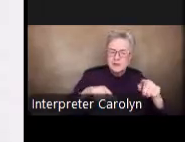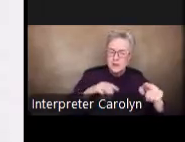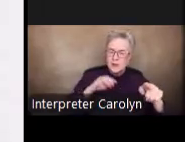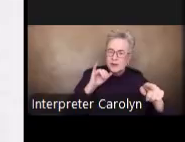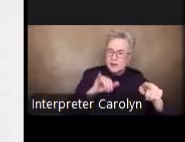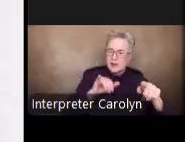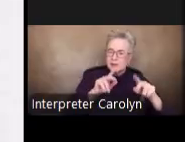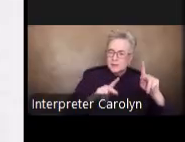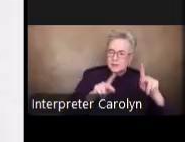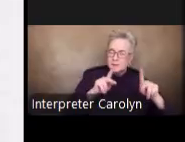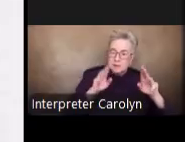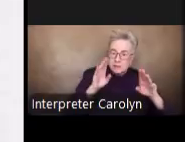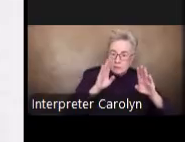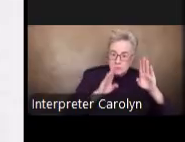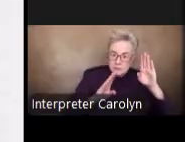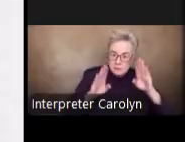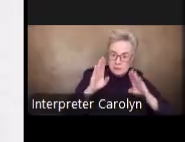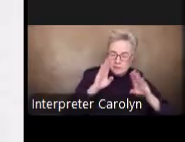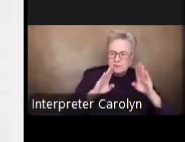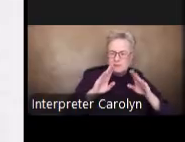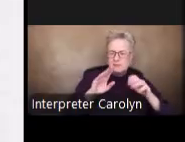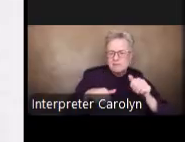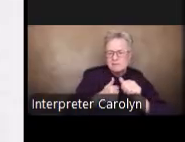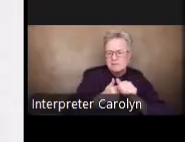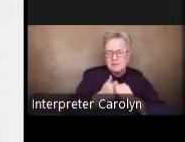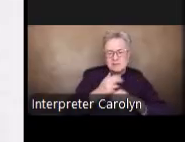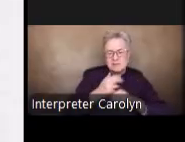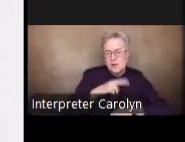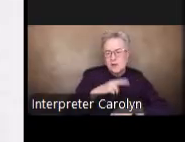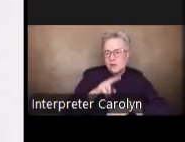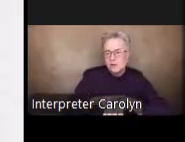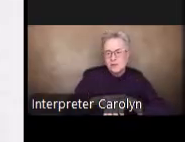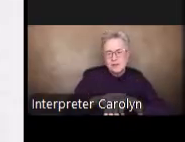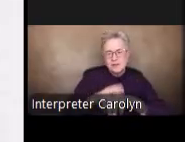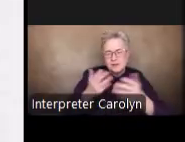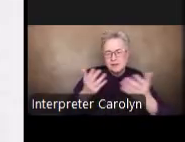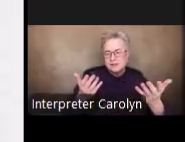about, but they're actually just typical construction variations.